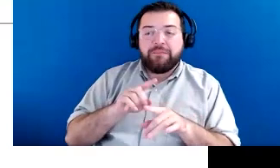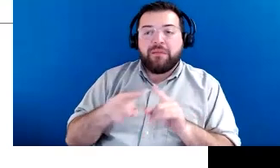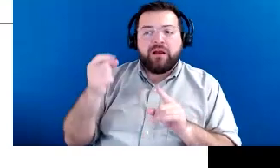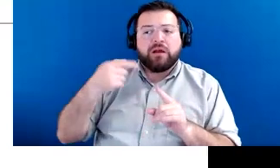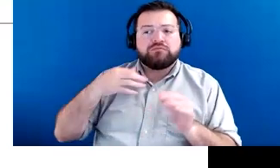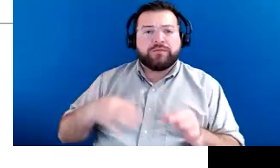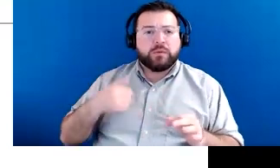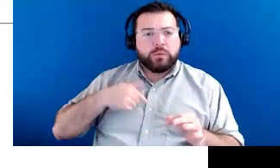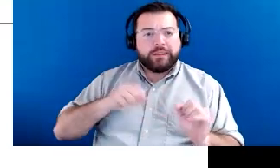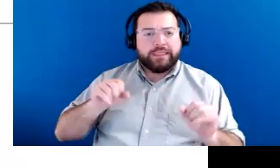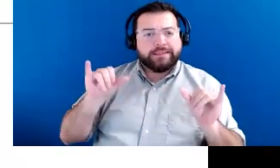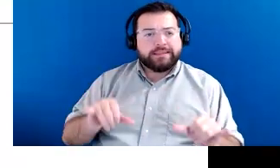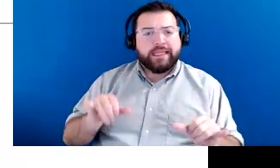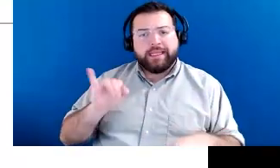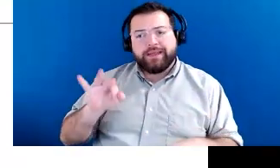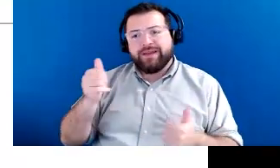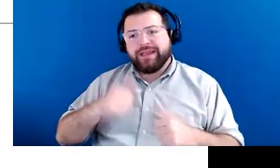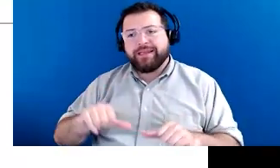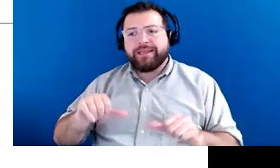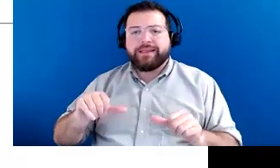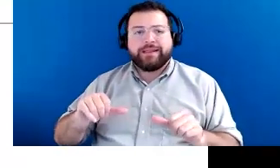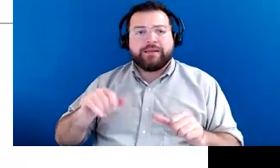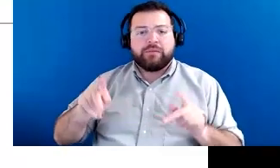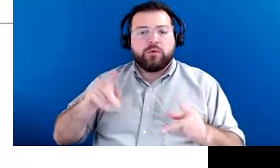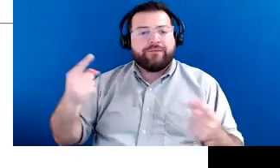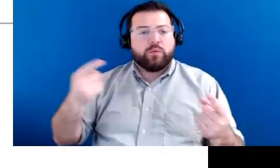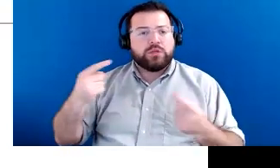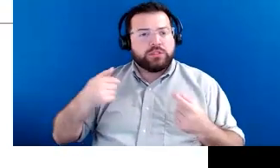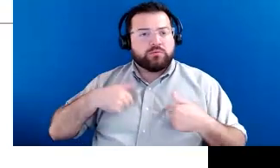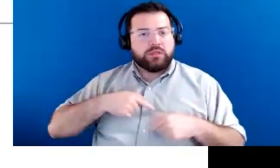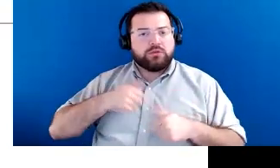for some extra time to answer any additional questions.